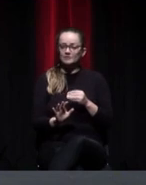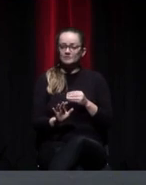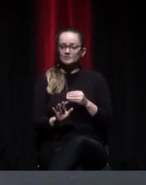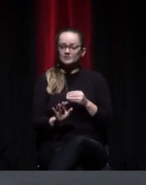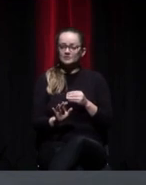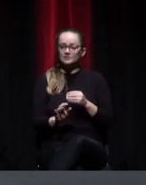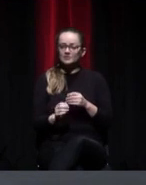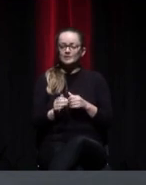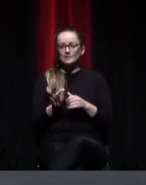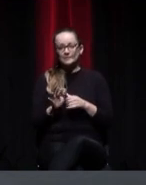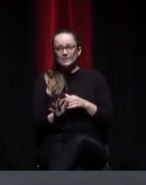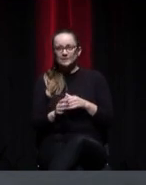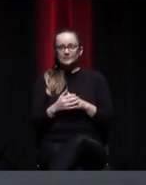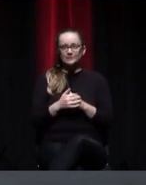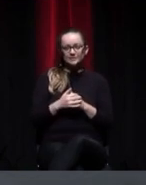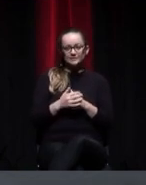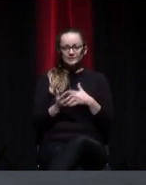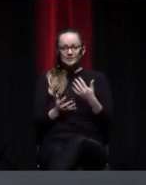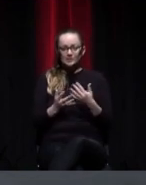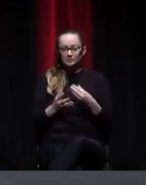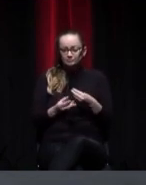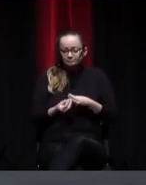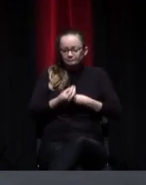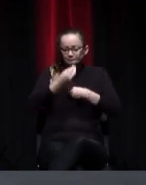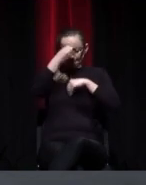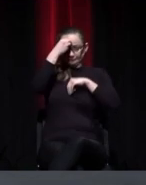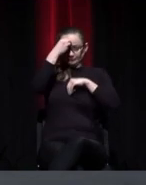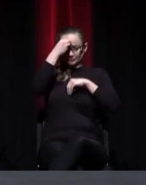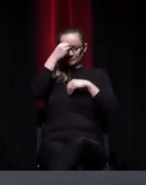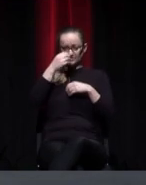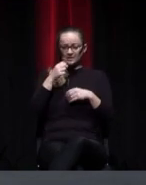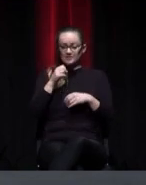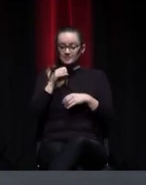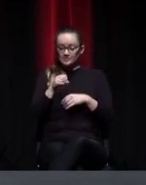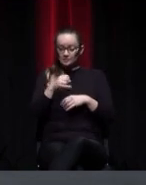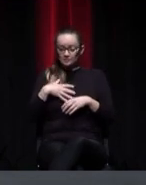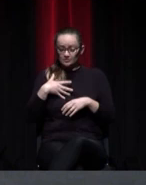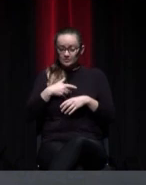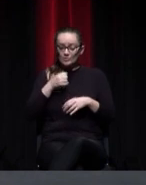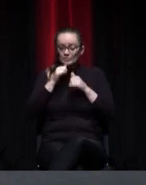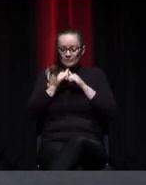more subjectively satisfying if I can state one.